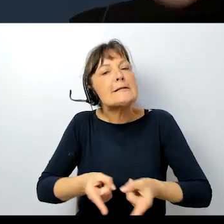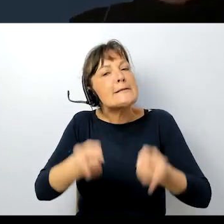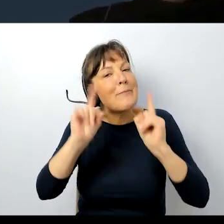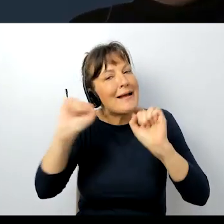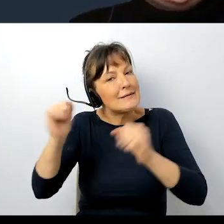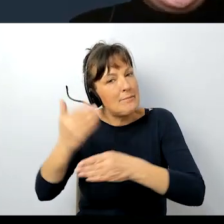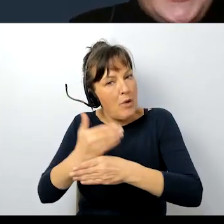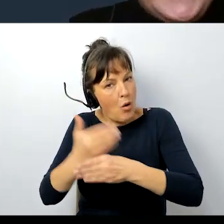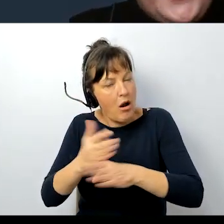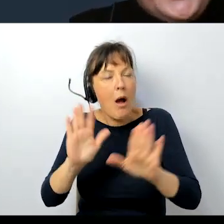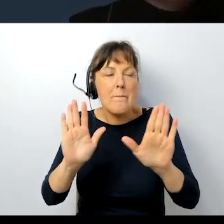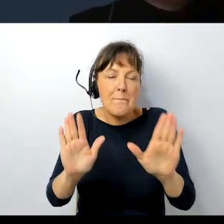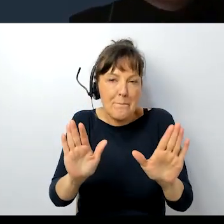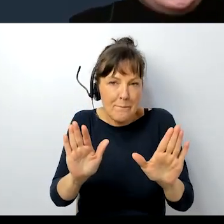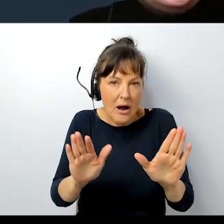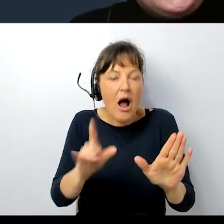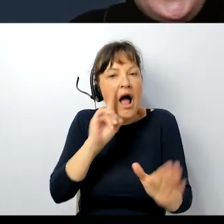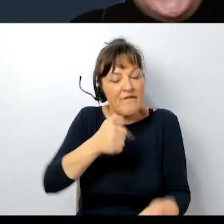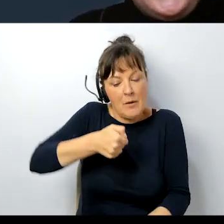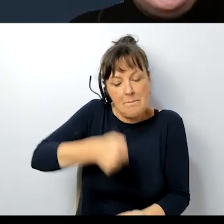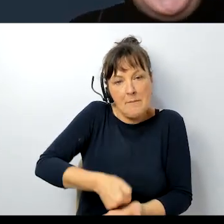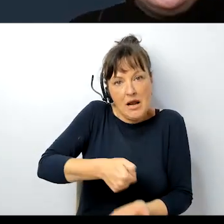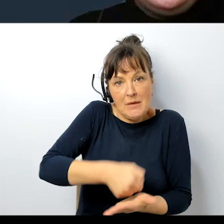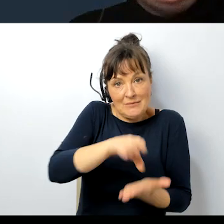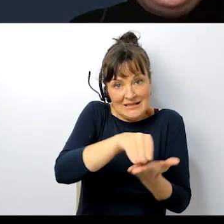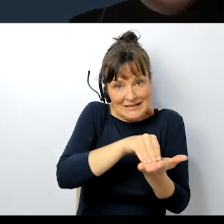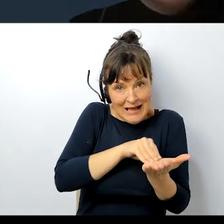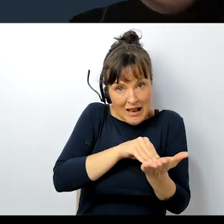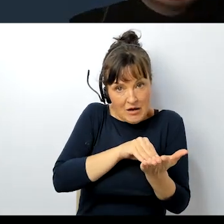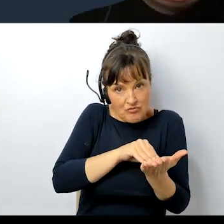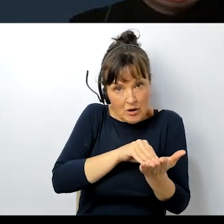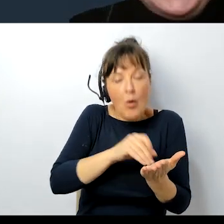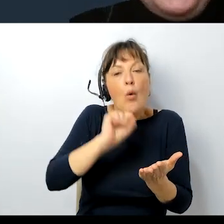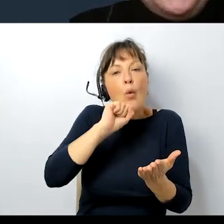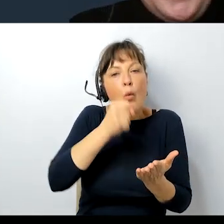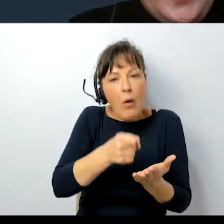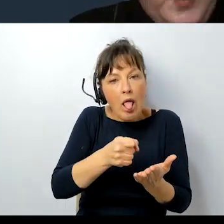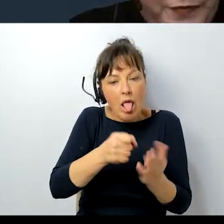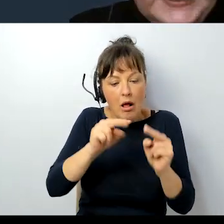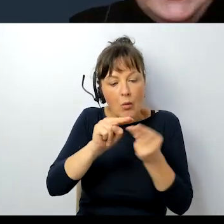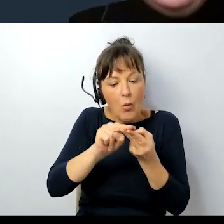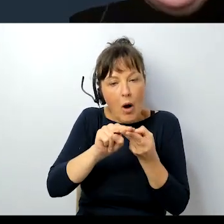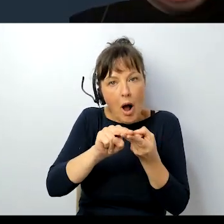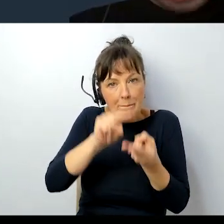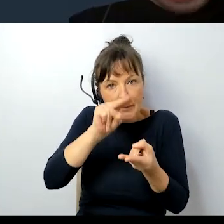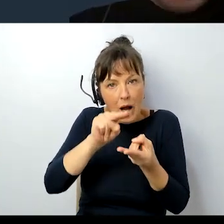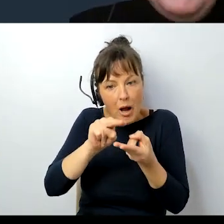but what I can tell you is salaries range depend on what the employer set, however there is a